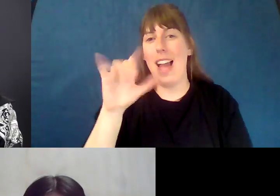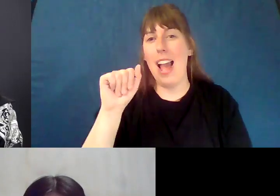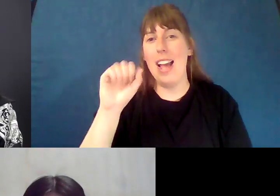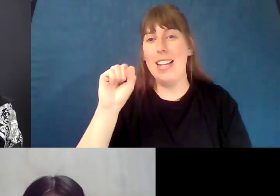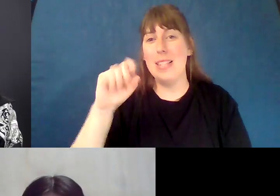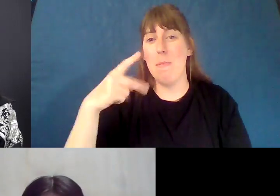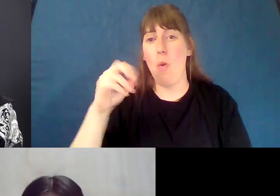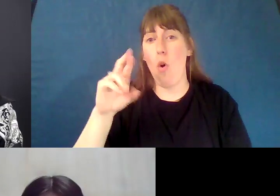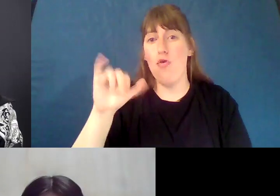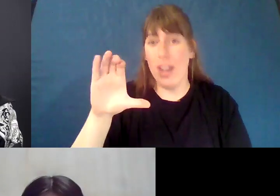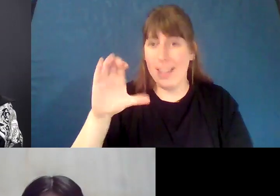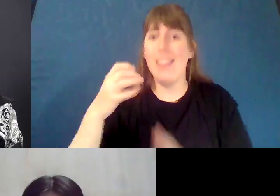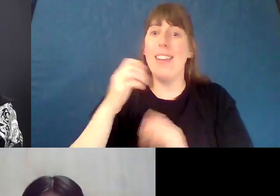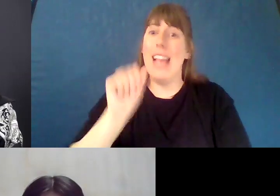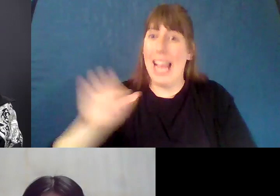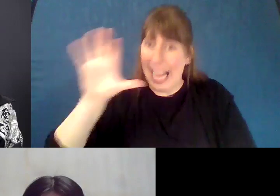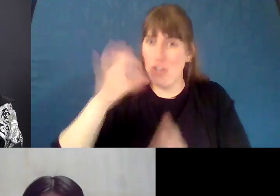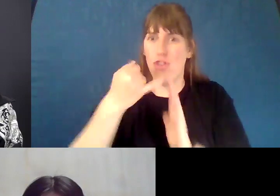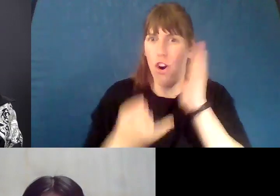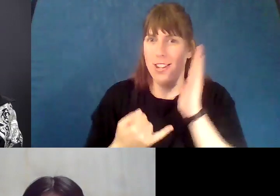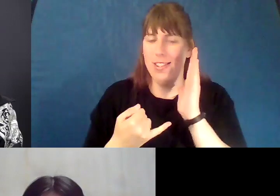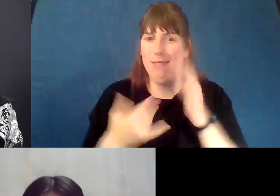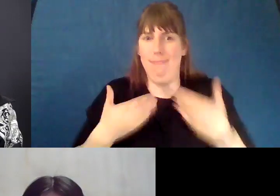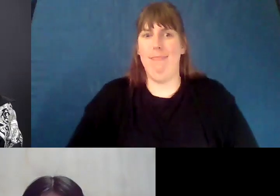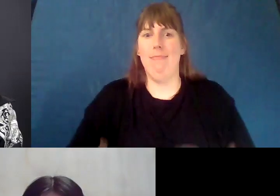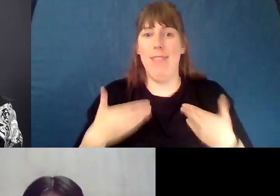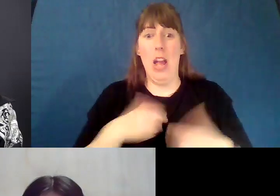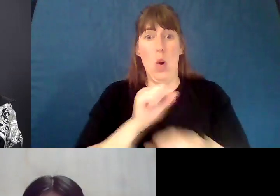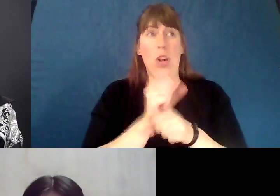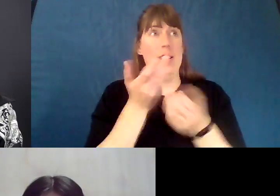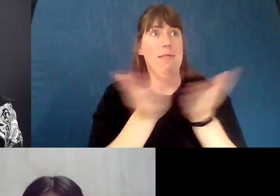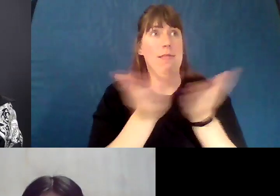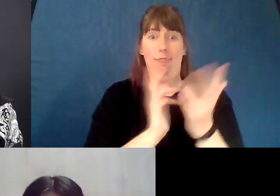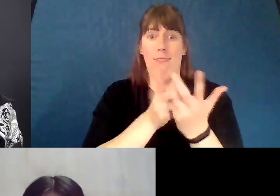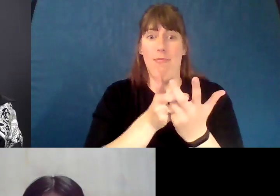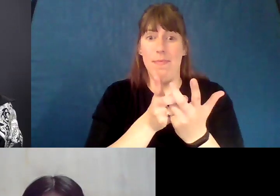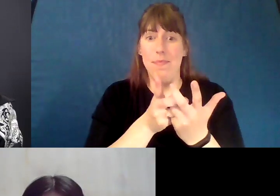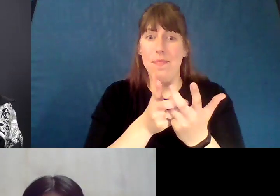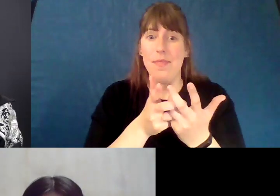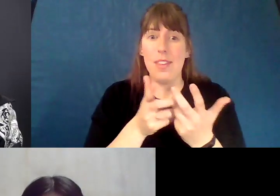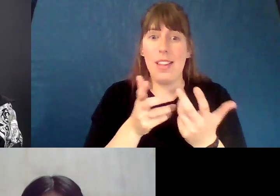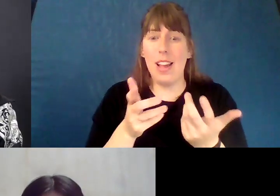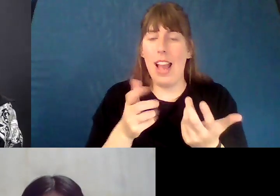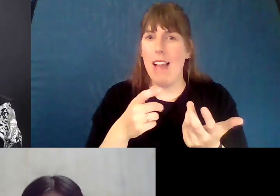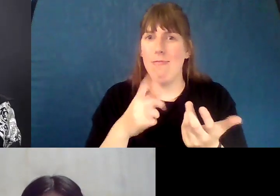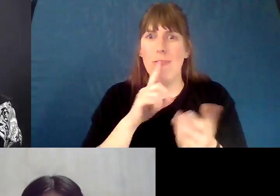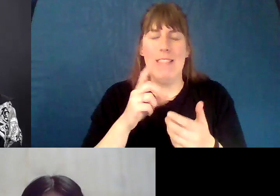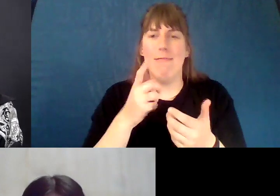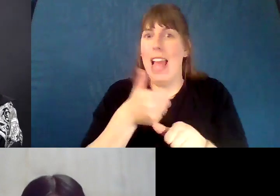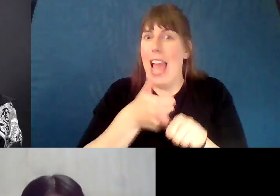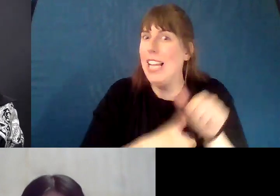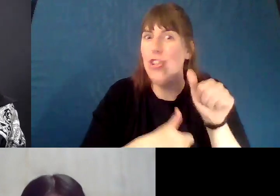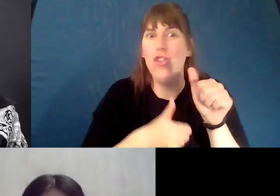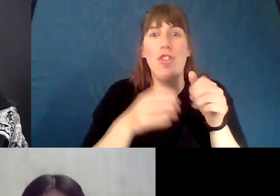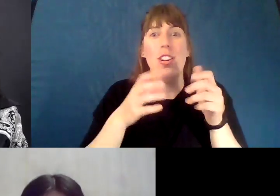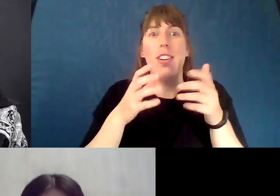in a contemporary art realm is, like, every move you make is a form of activism. You know,